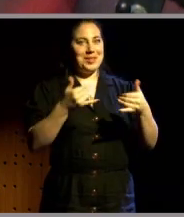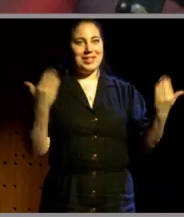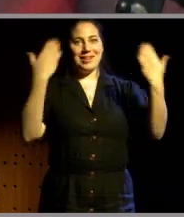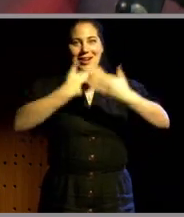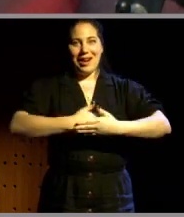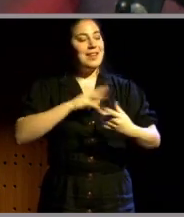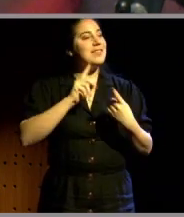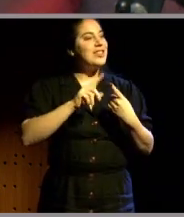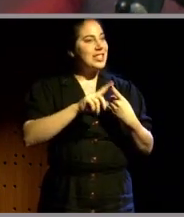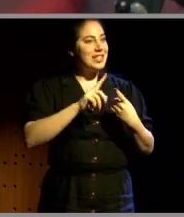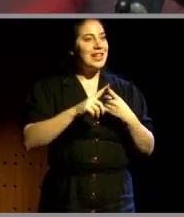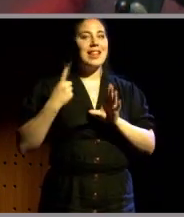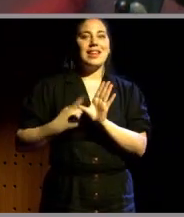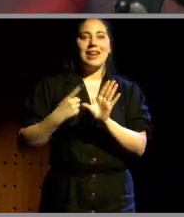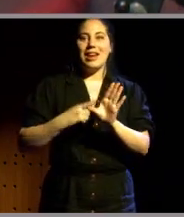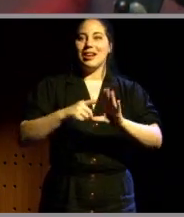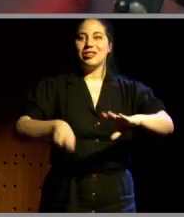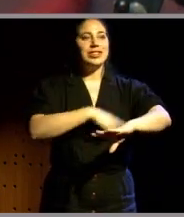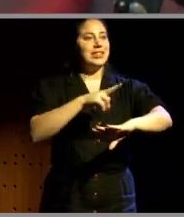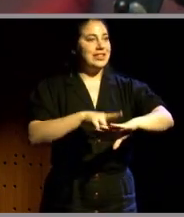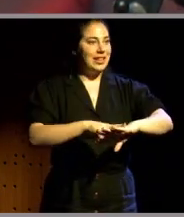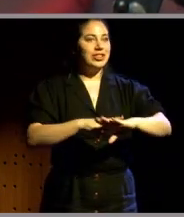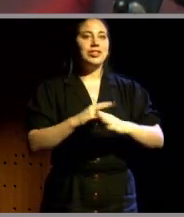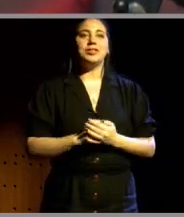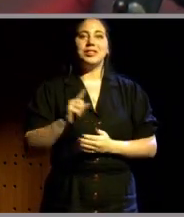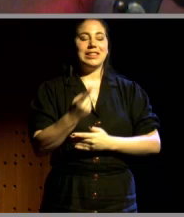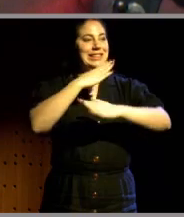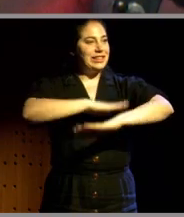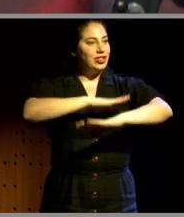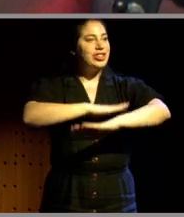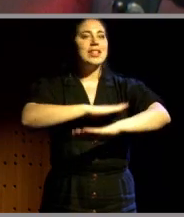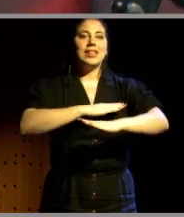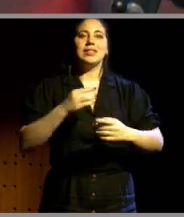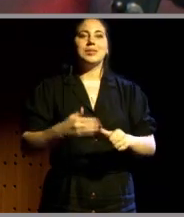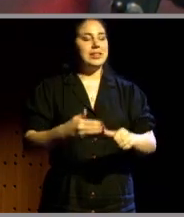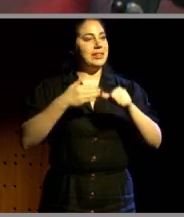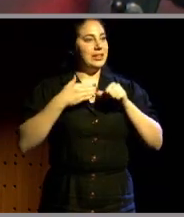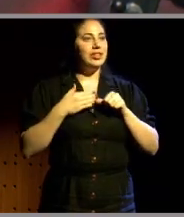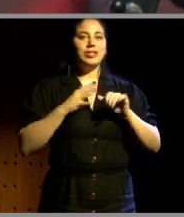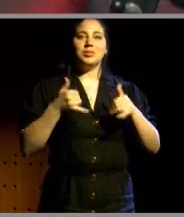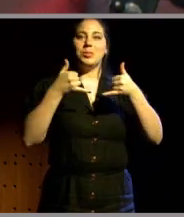First of all, the annual National Indigenous Arts Awards were established by the Australia Council in 2007